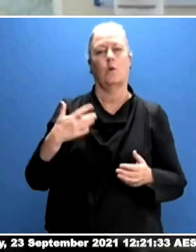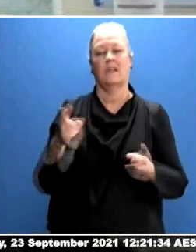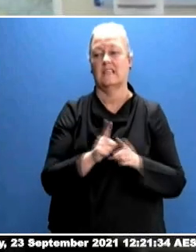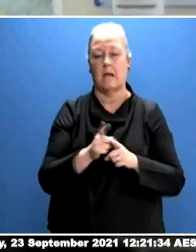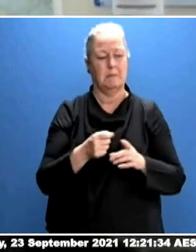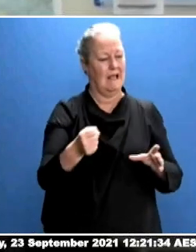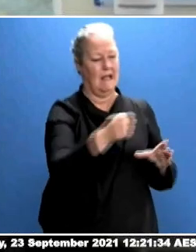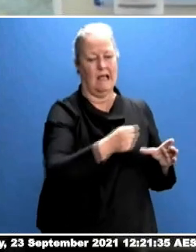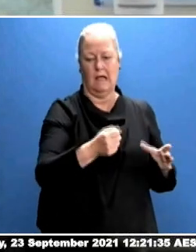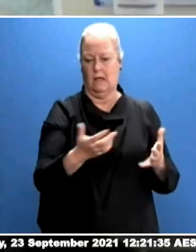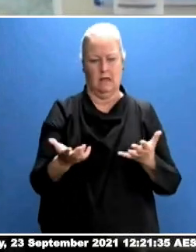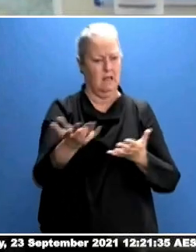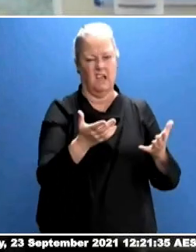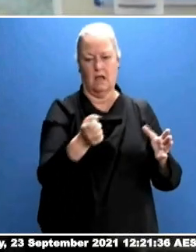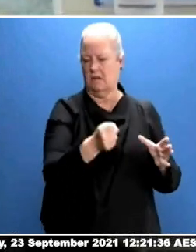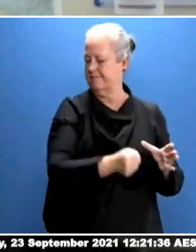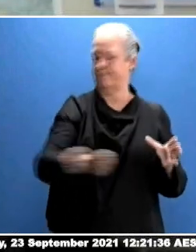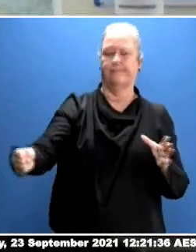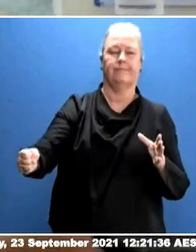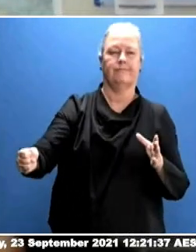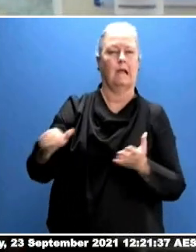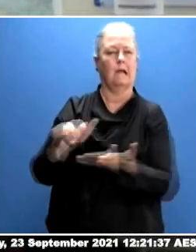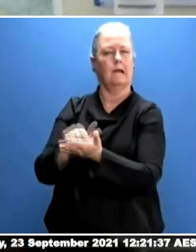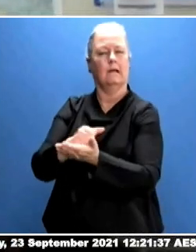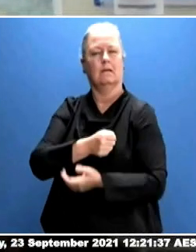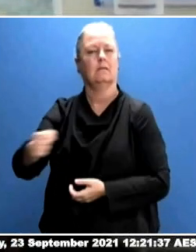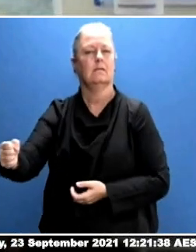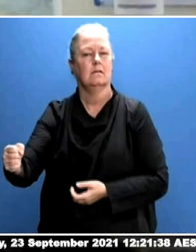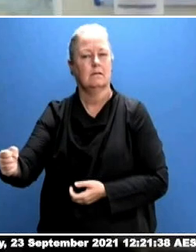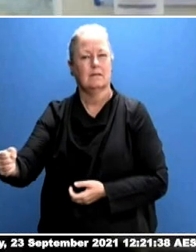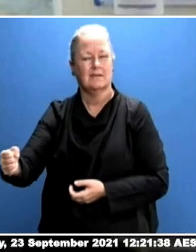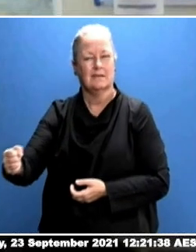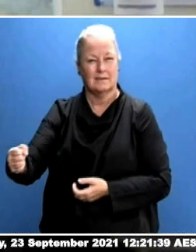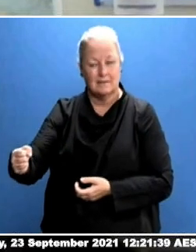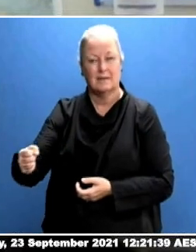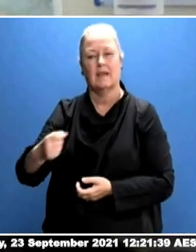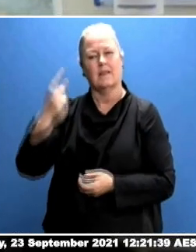basket while we think about this maximum or minimum 3-month period, it gives us